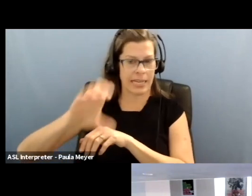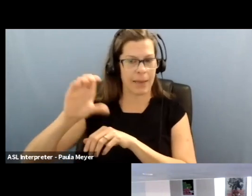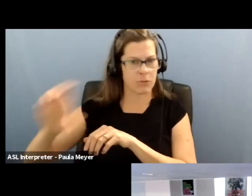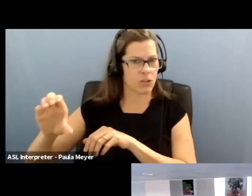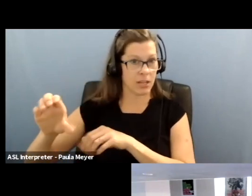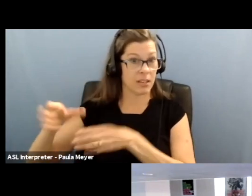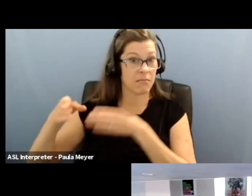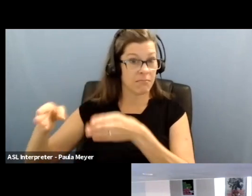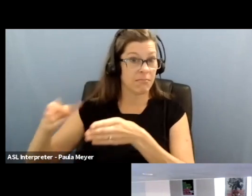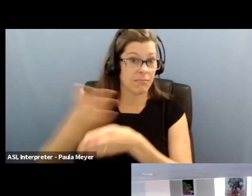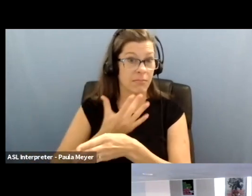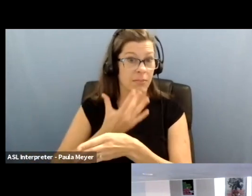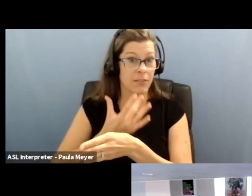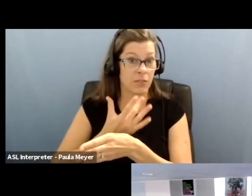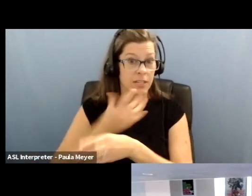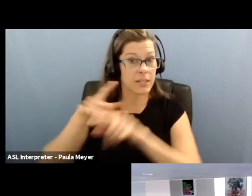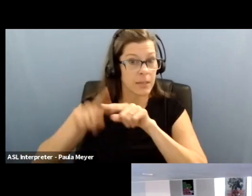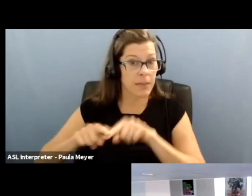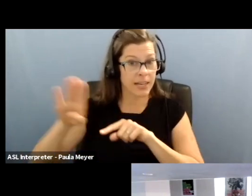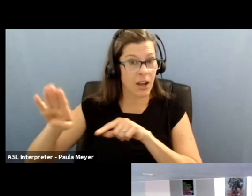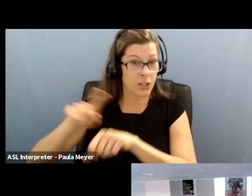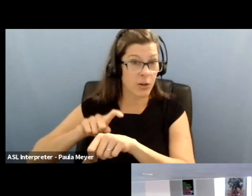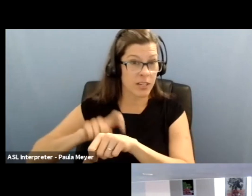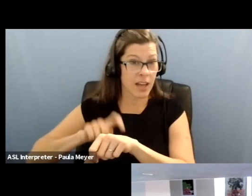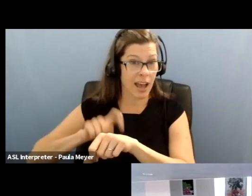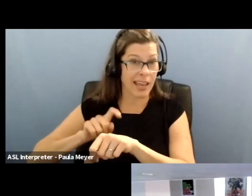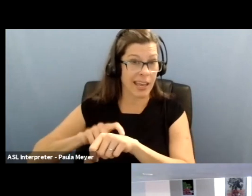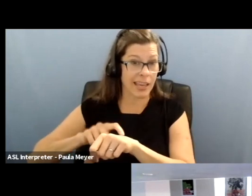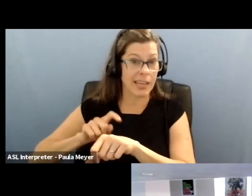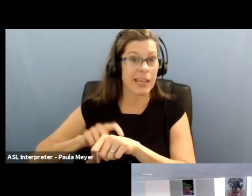Depending on your turn over time, captions can start at $1.25 per minute